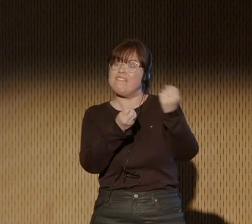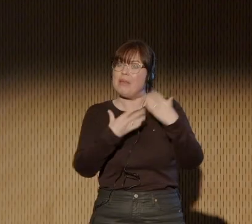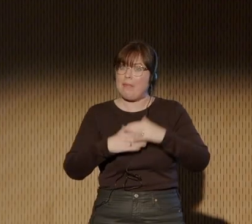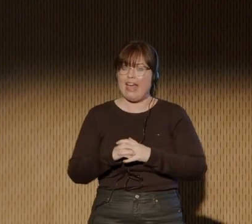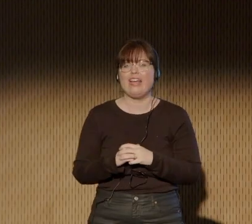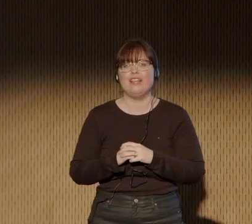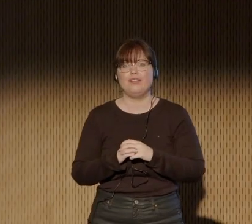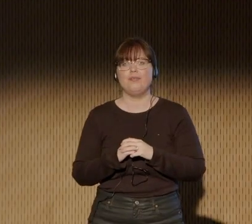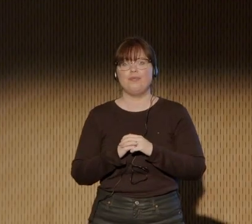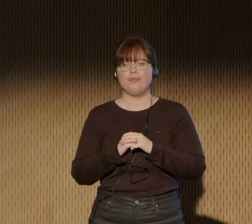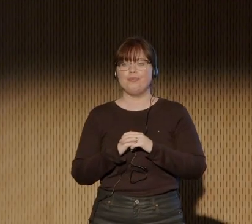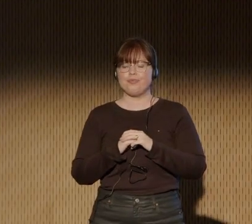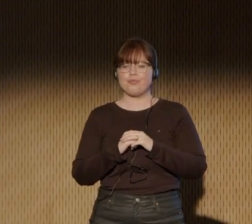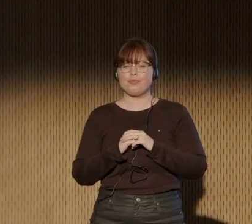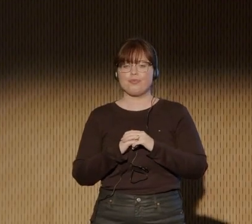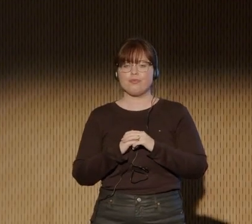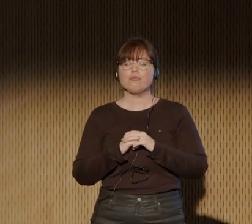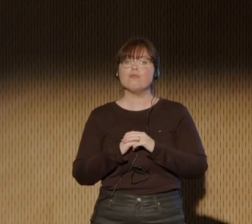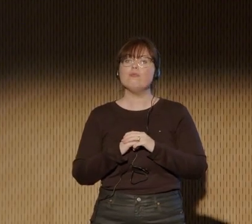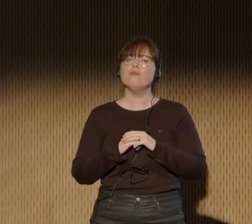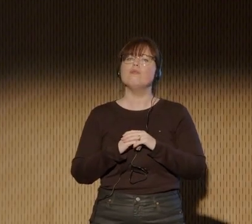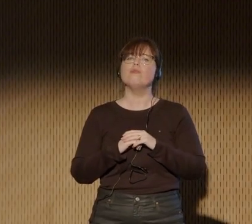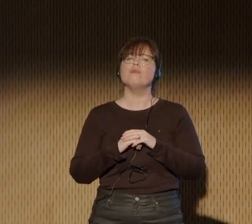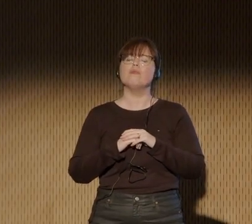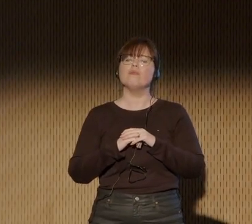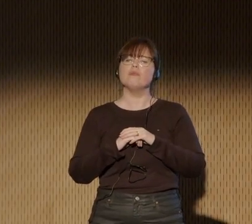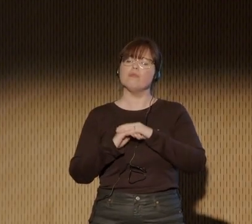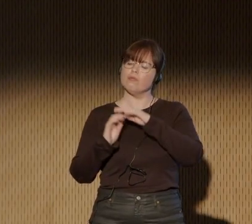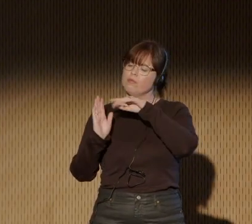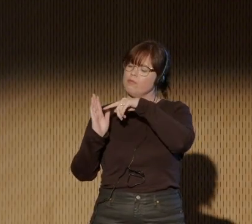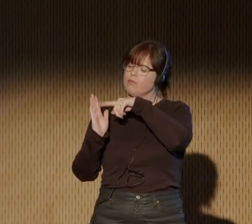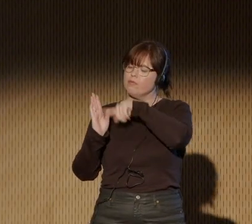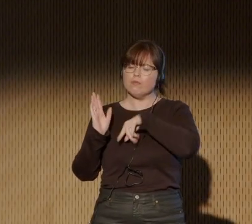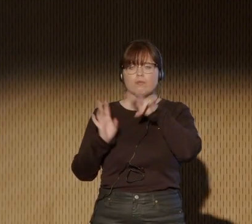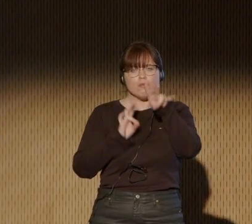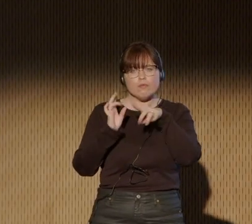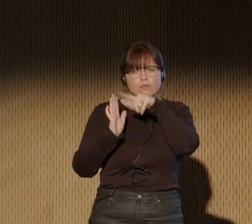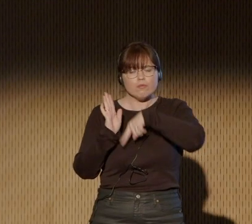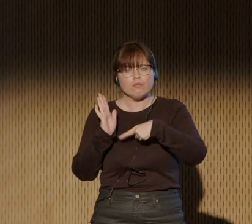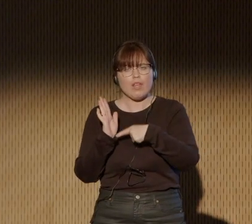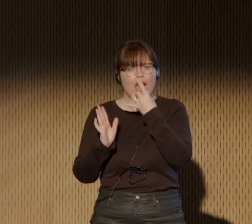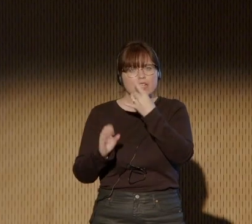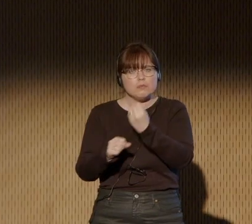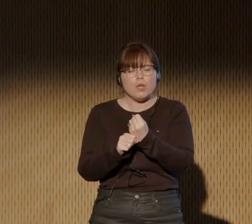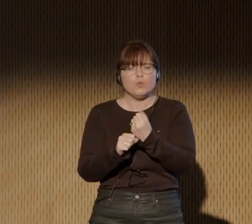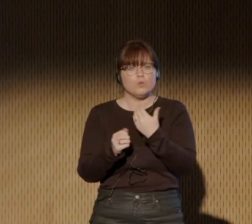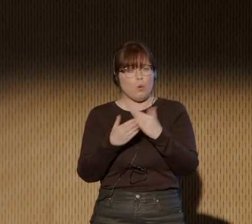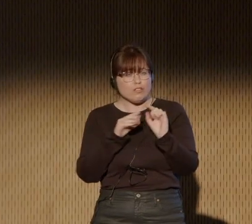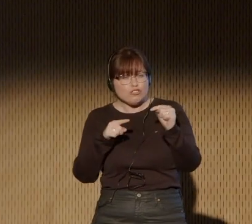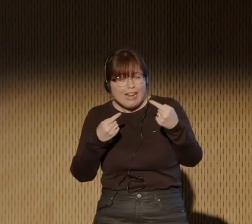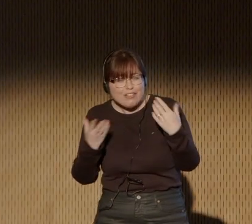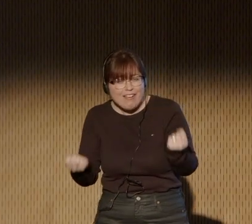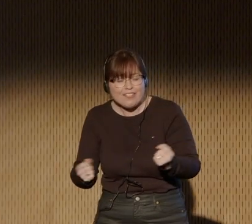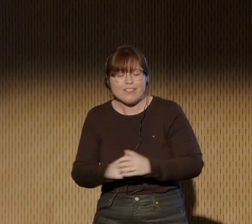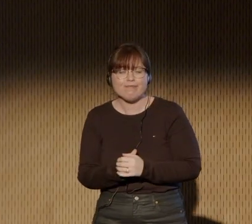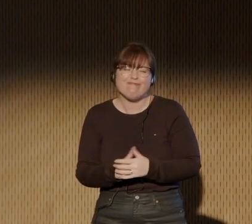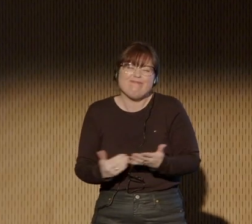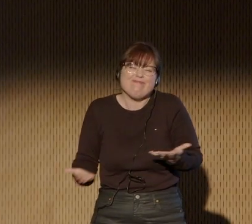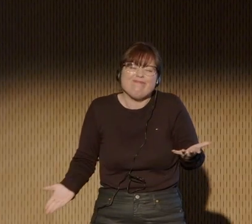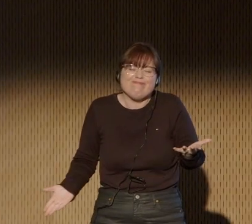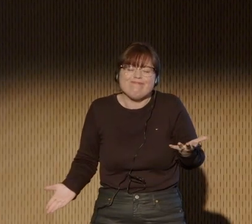(Kathie): So the survey asked about challenges, and unsurprisingly the challenges around